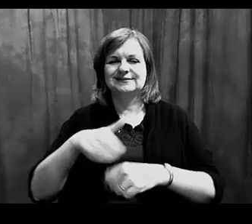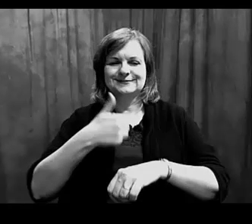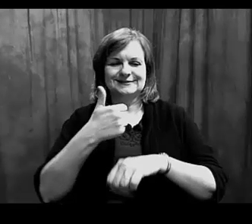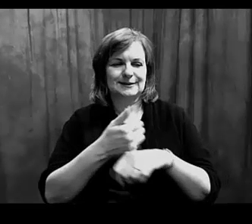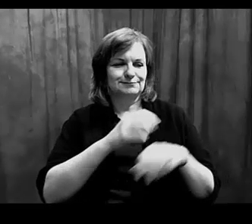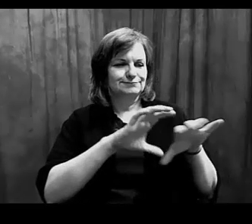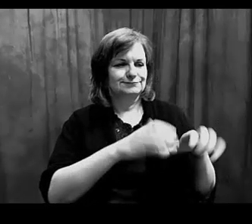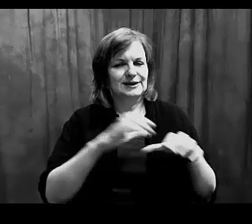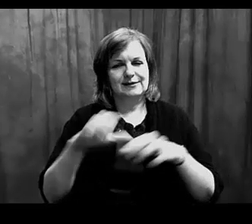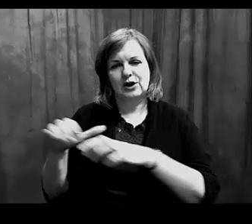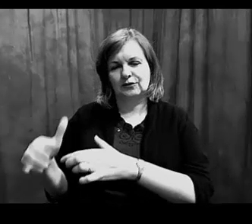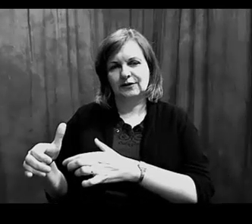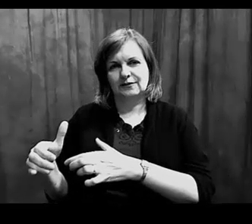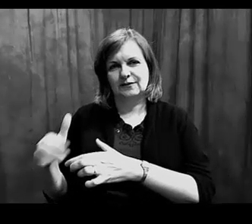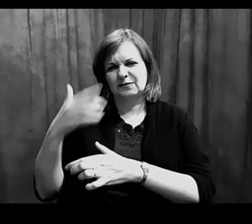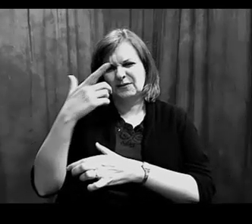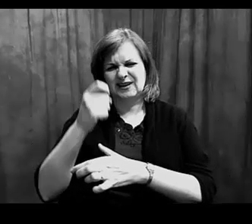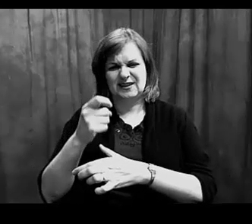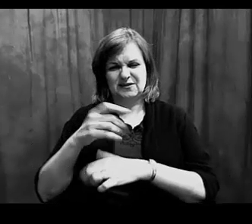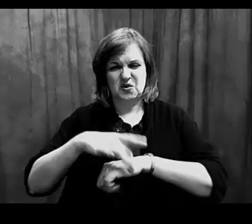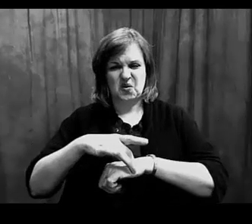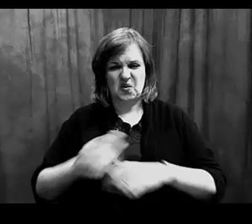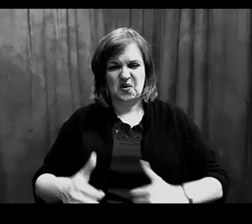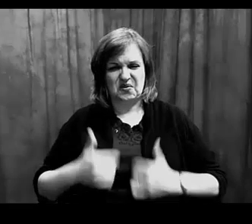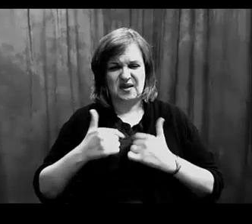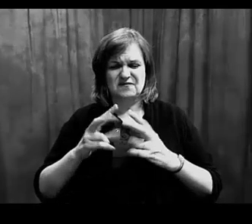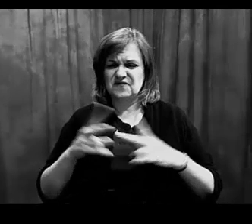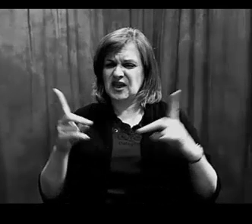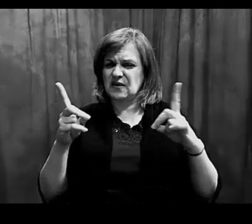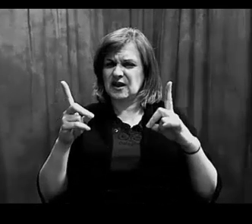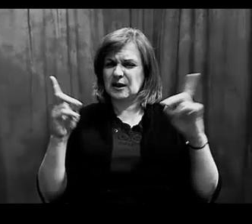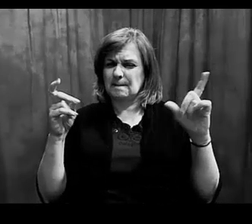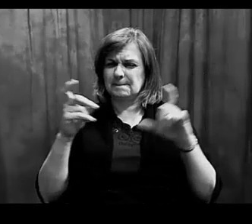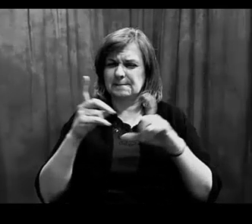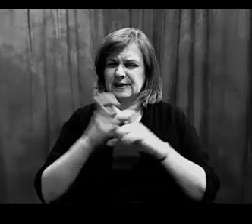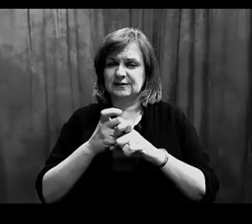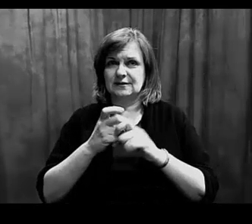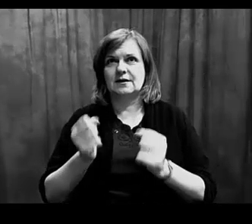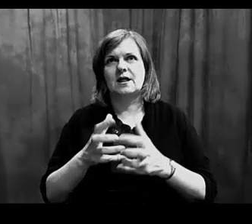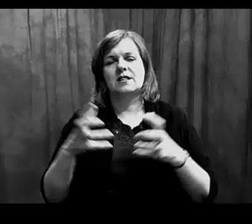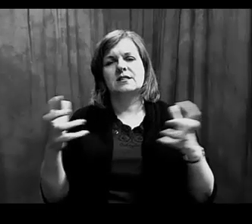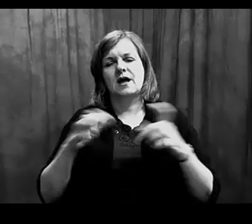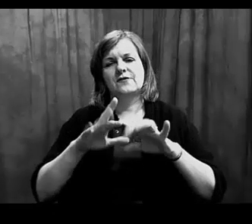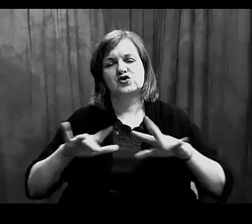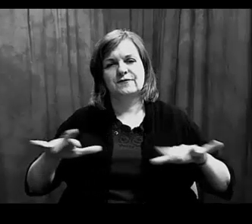so a domain we start to think about because life on earth is very complex